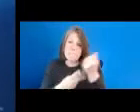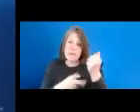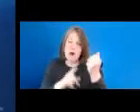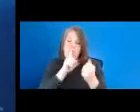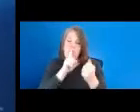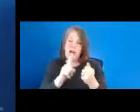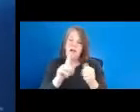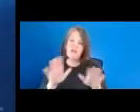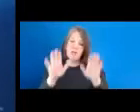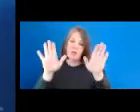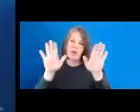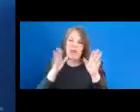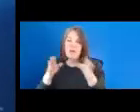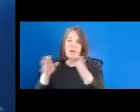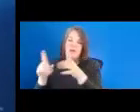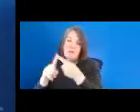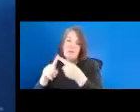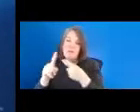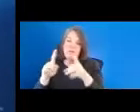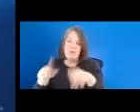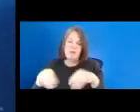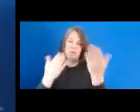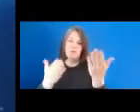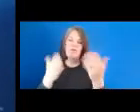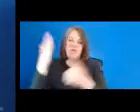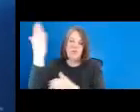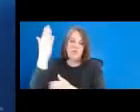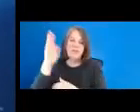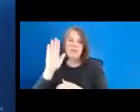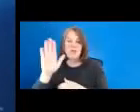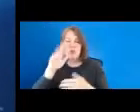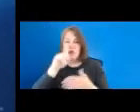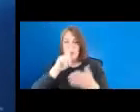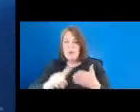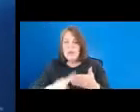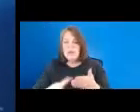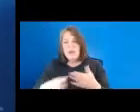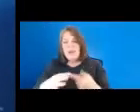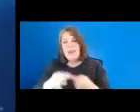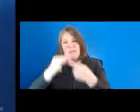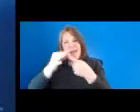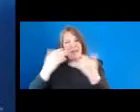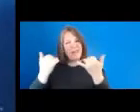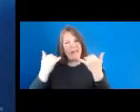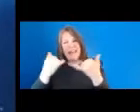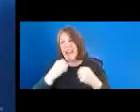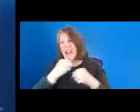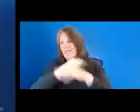ways to present your research, particularly in these virtual times. Your visitors